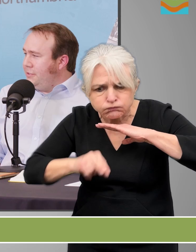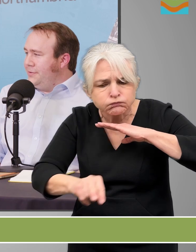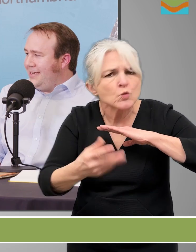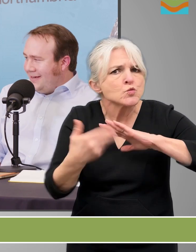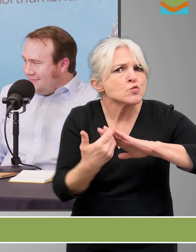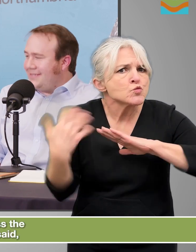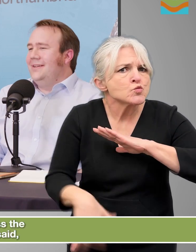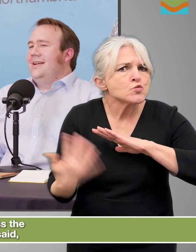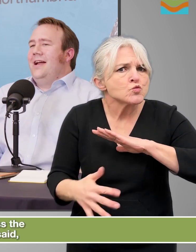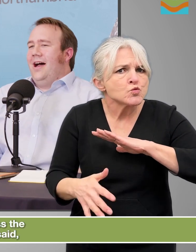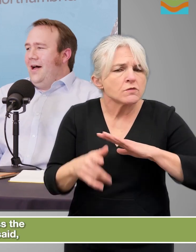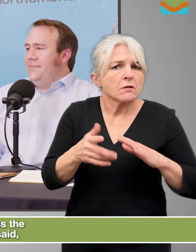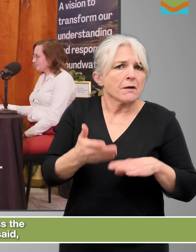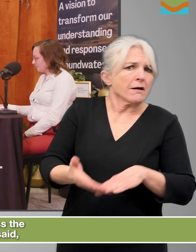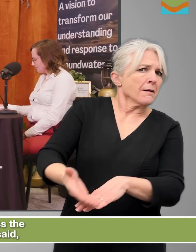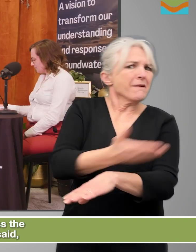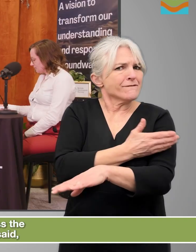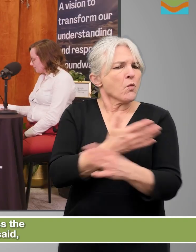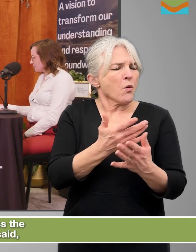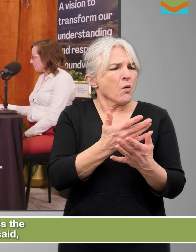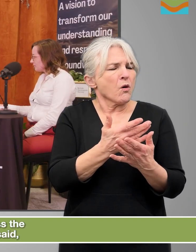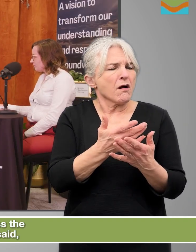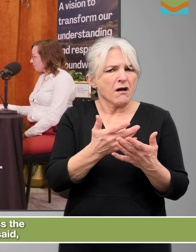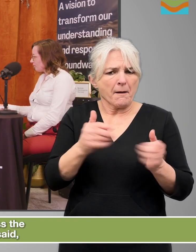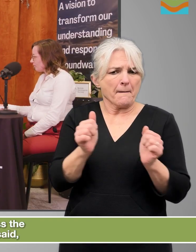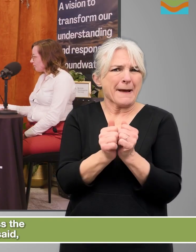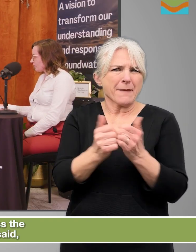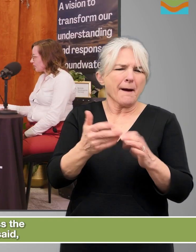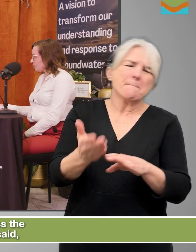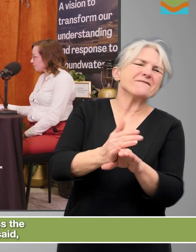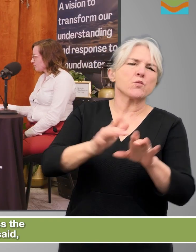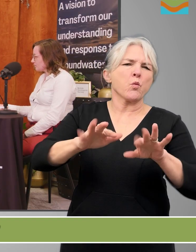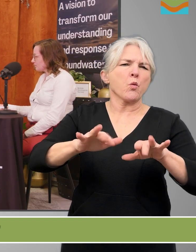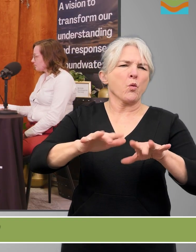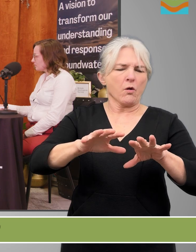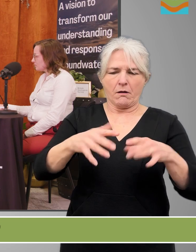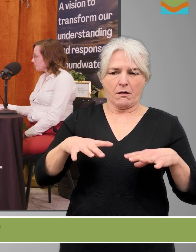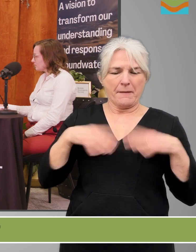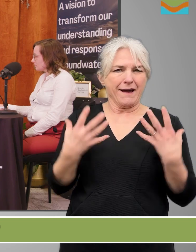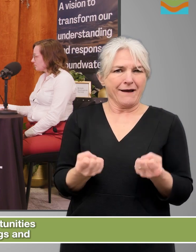multiple times because they couldn't access the record because as Holger said, you'd have to fax them. So again,